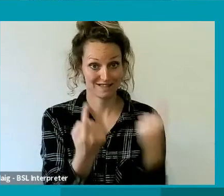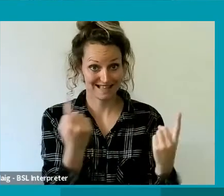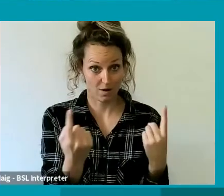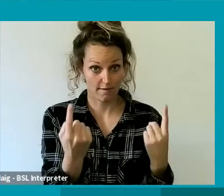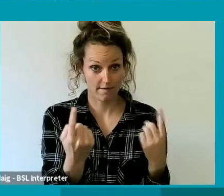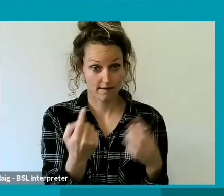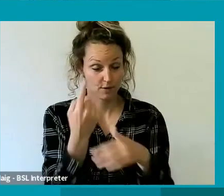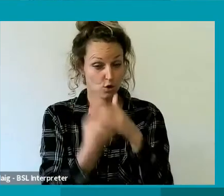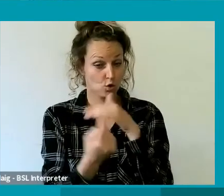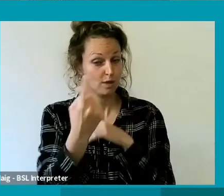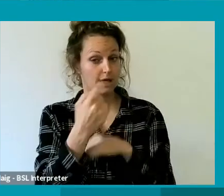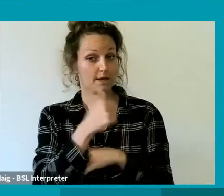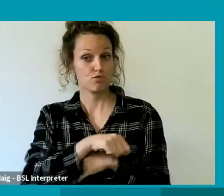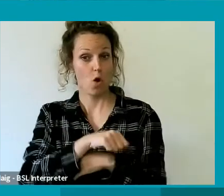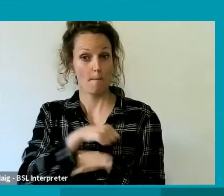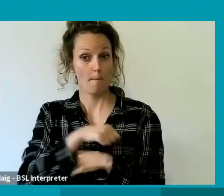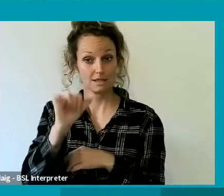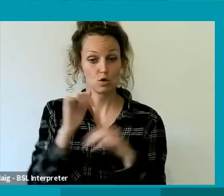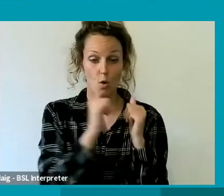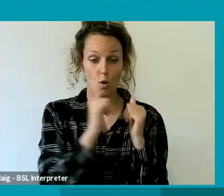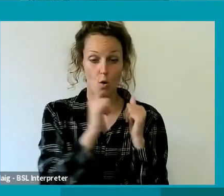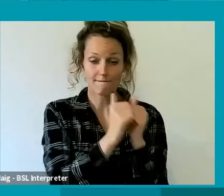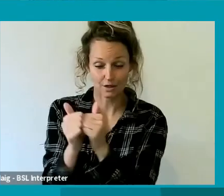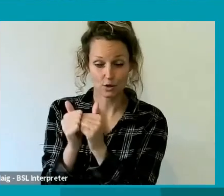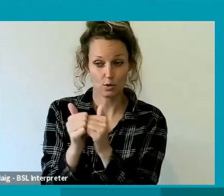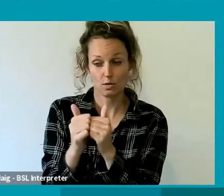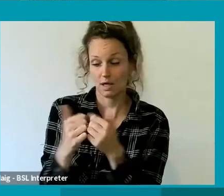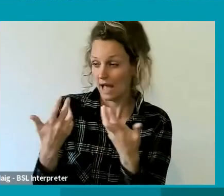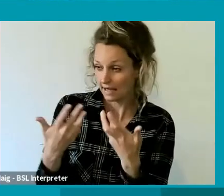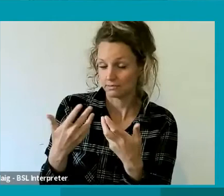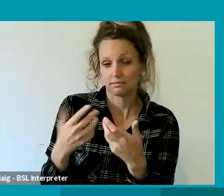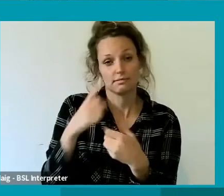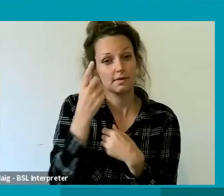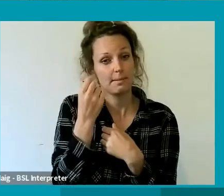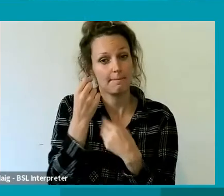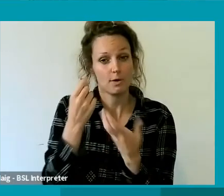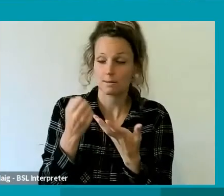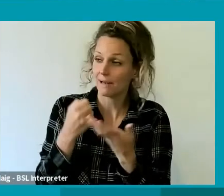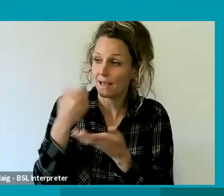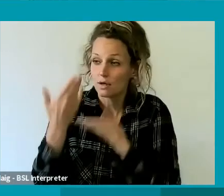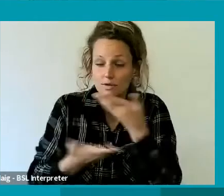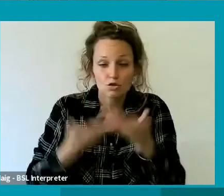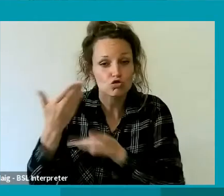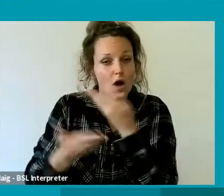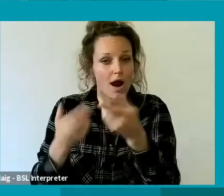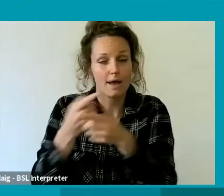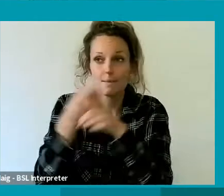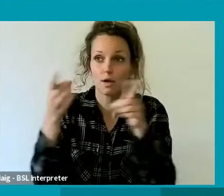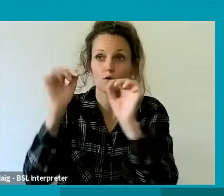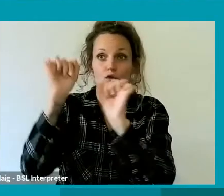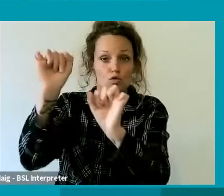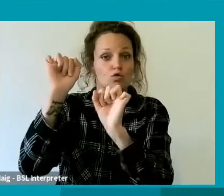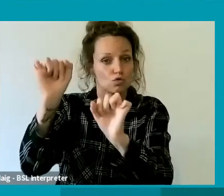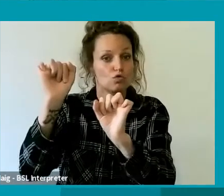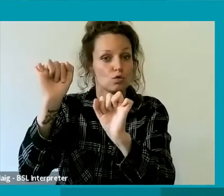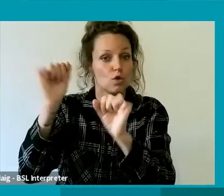articulate that to employers. Or if you're an entrepreneur to your clients or customers, so there's an opportunity here